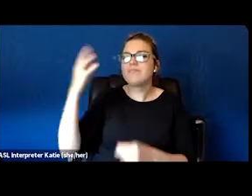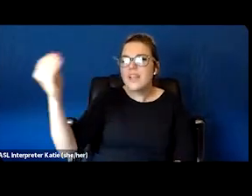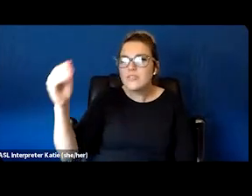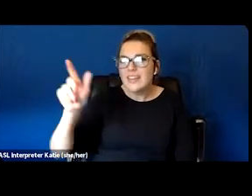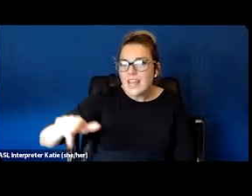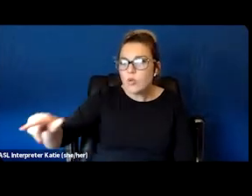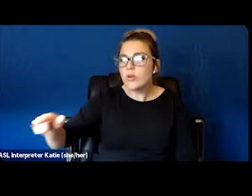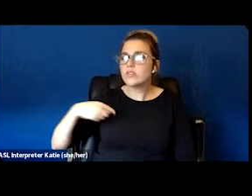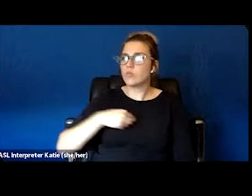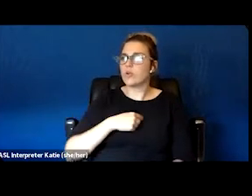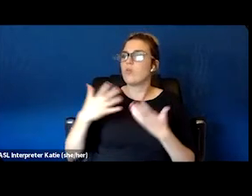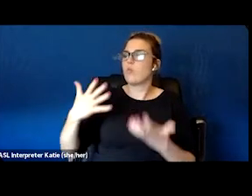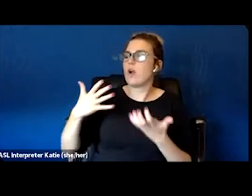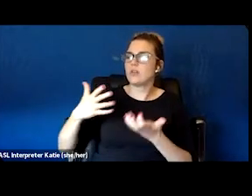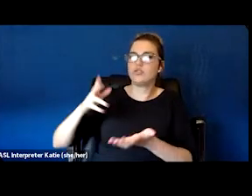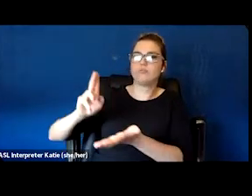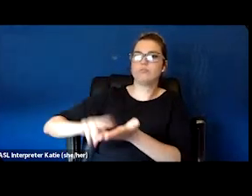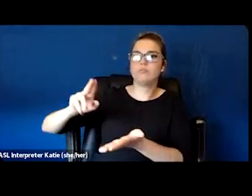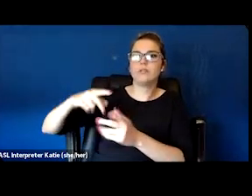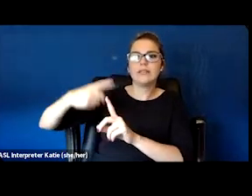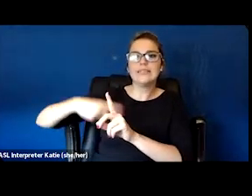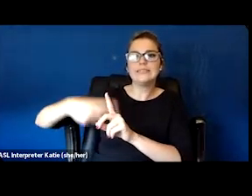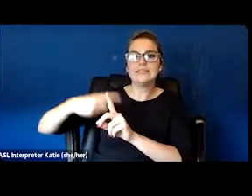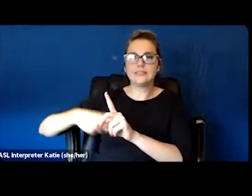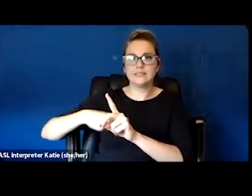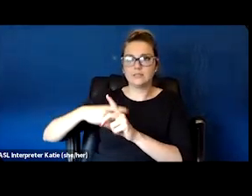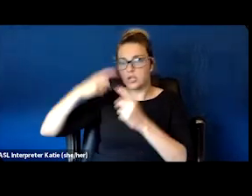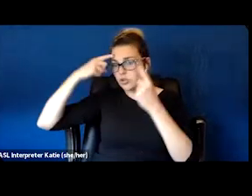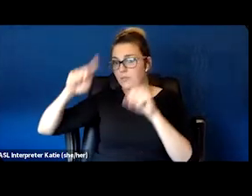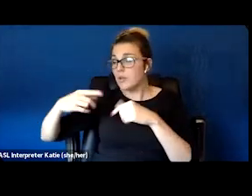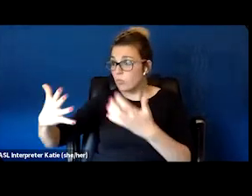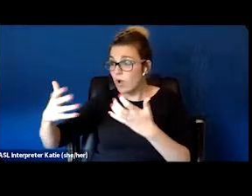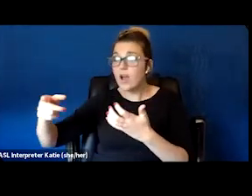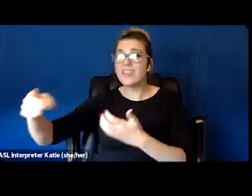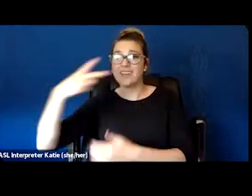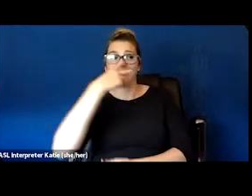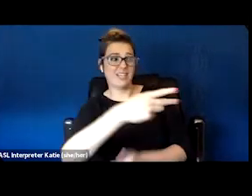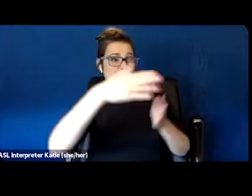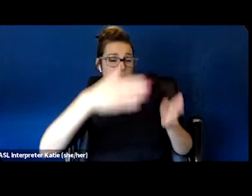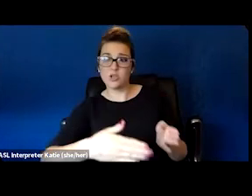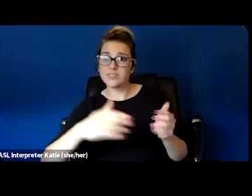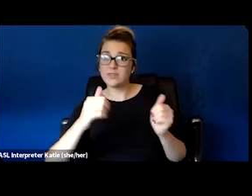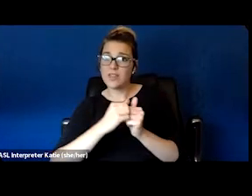outside of our Continuum of Care. We still struggle with some of that stigma. So just trying to do some education around that.